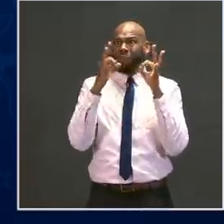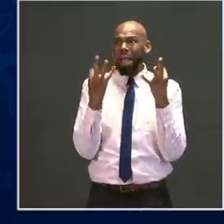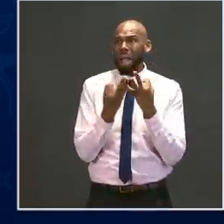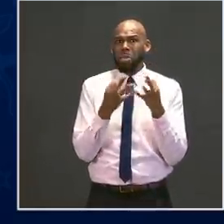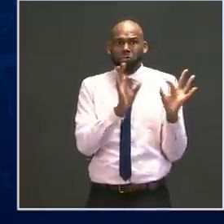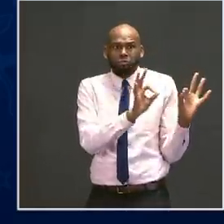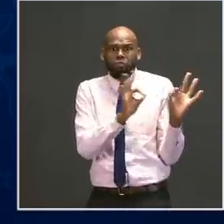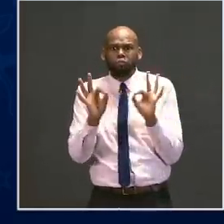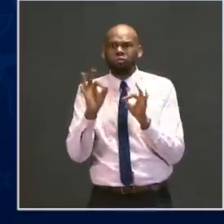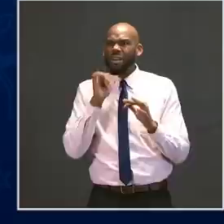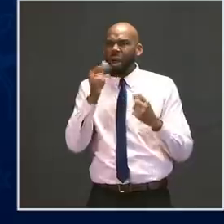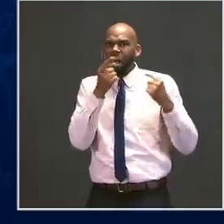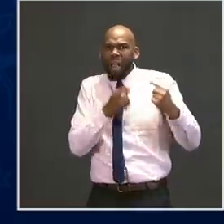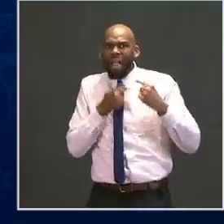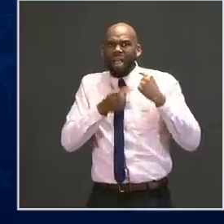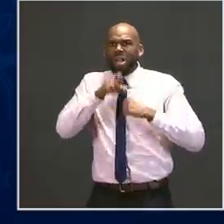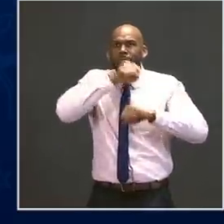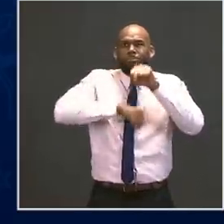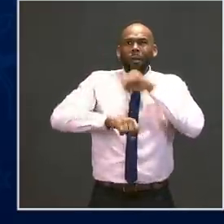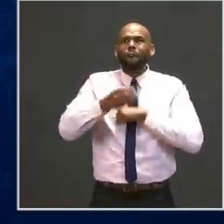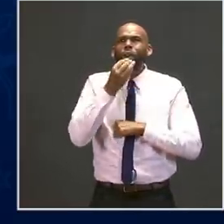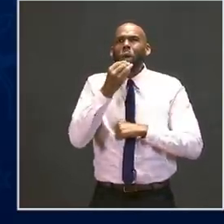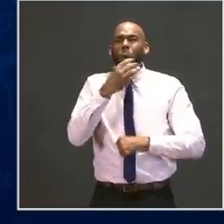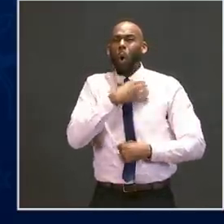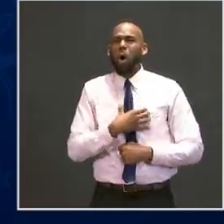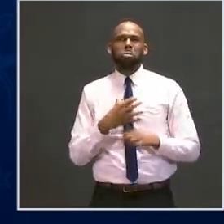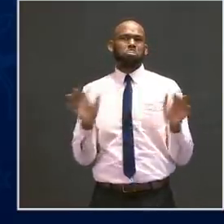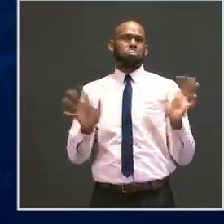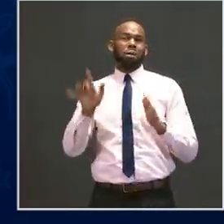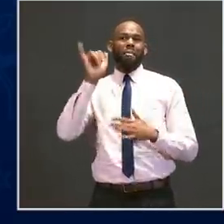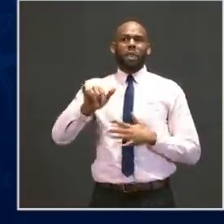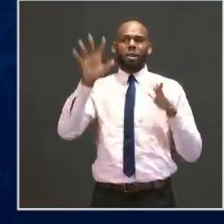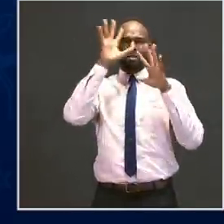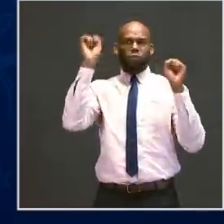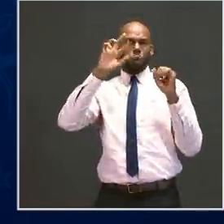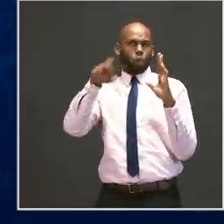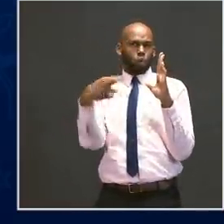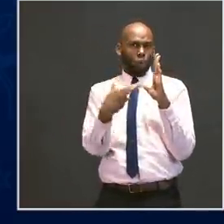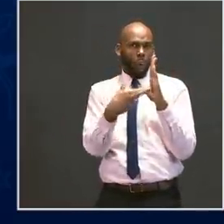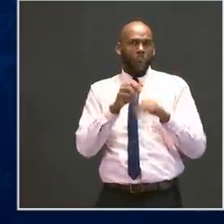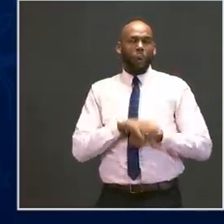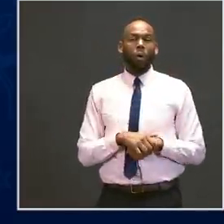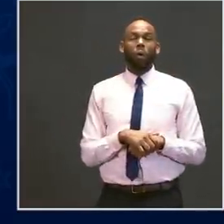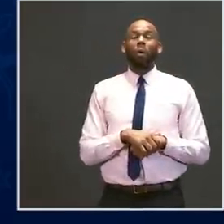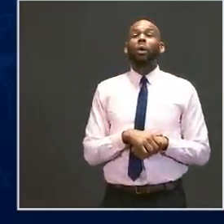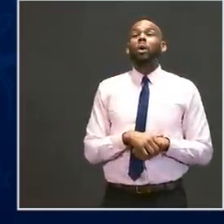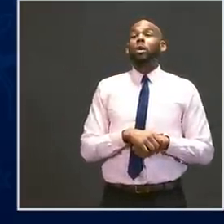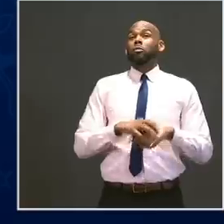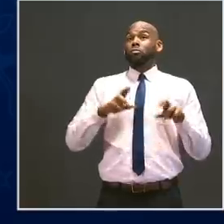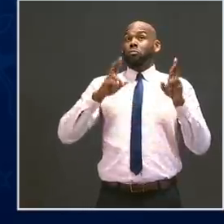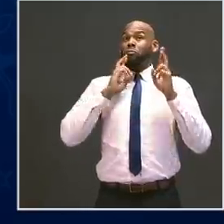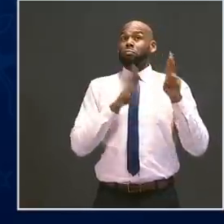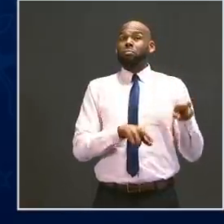That's what he feels his role is. But I think, as I -- as I was saying in response to Kristen, you know, it's hard -- it was hard not to watch that video --